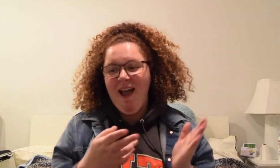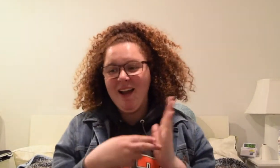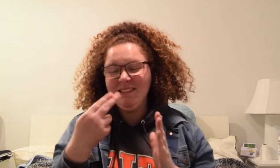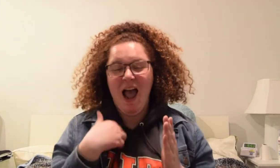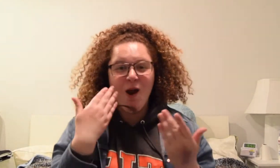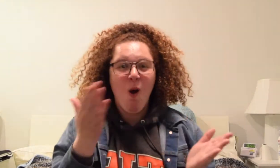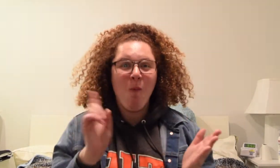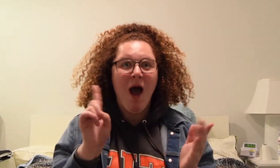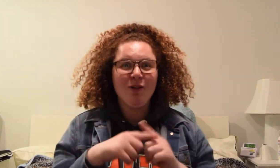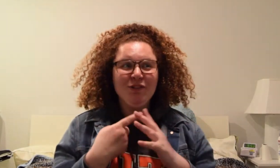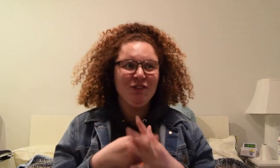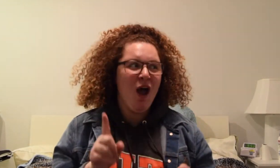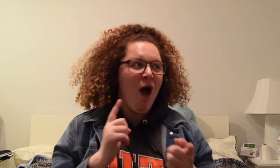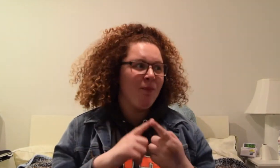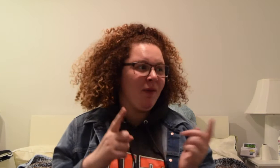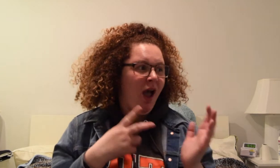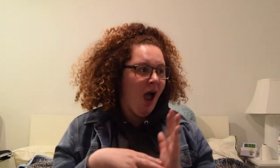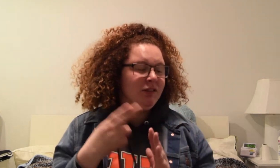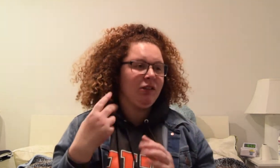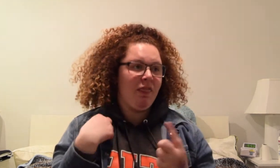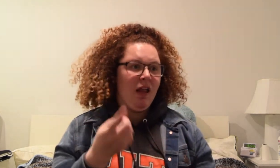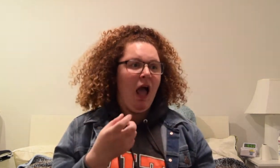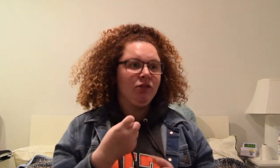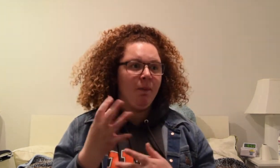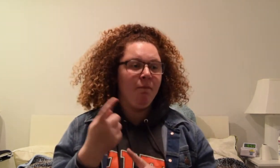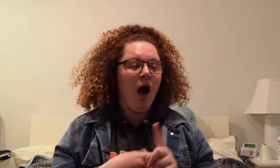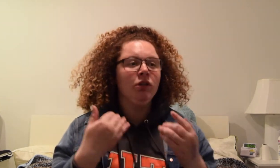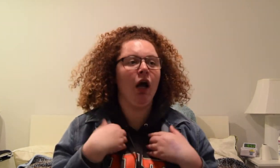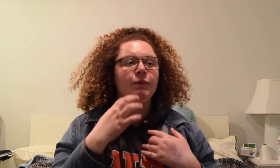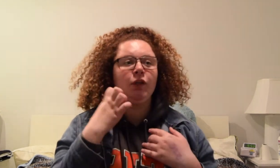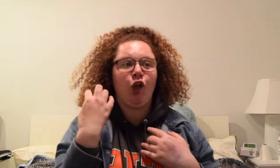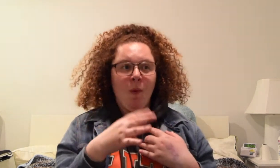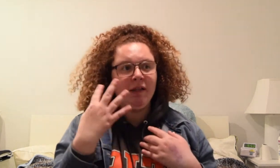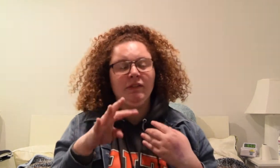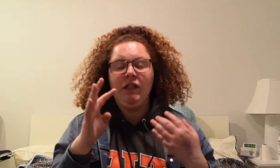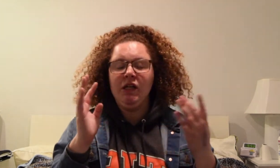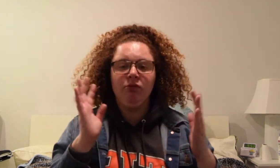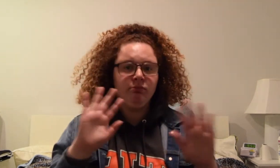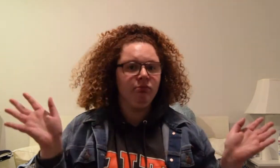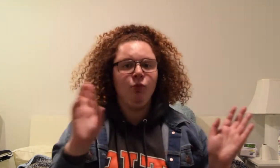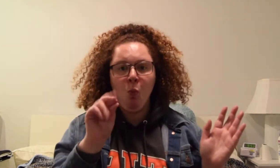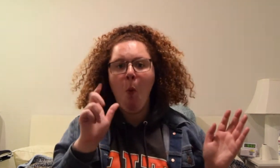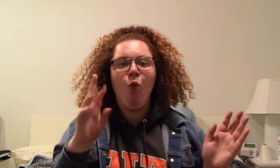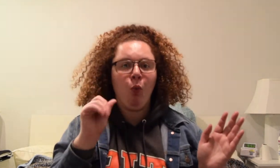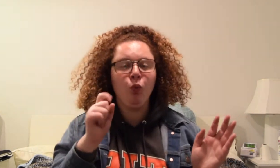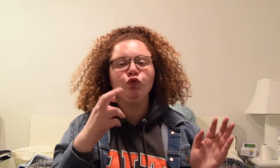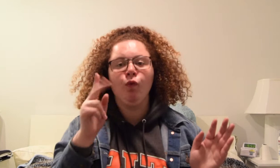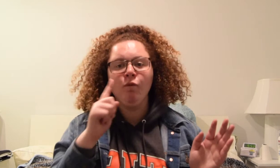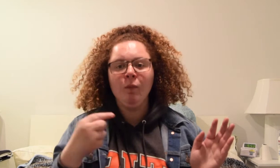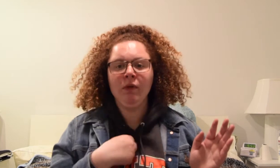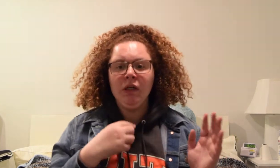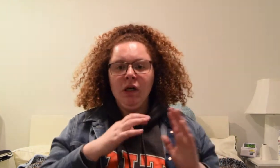Honestly I don't know where to start but the last couple of months has been a crazy rollercoaster for me